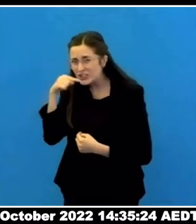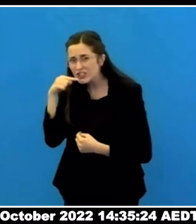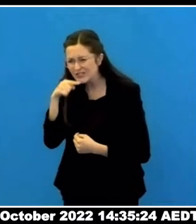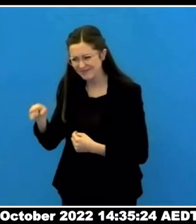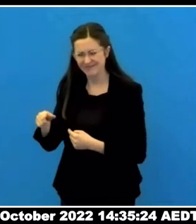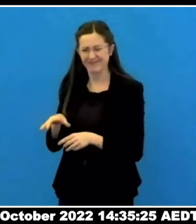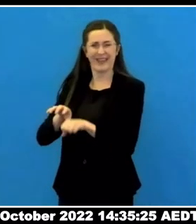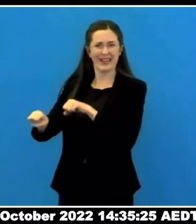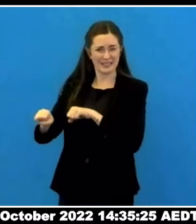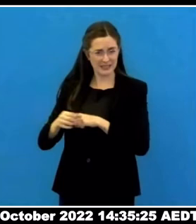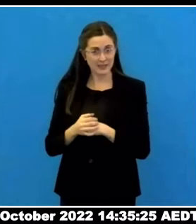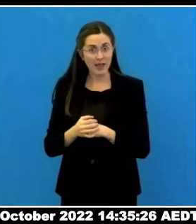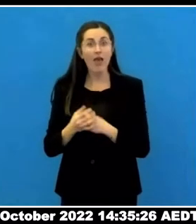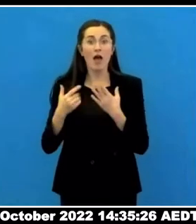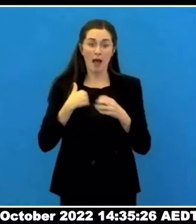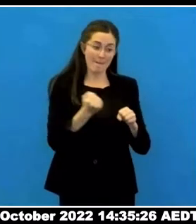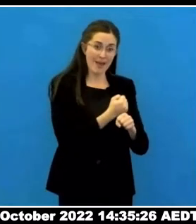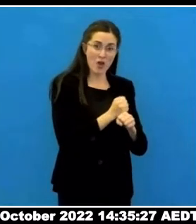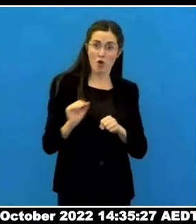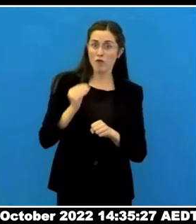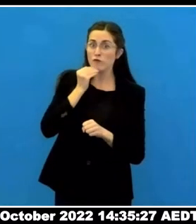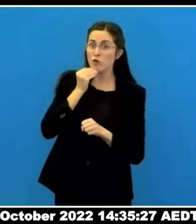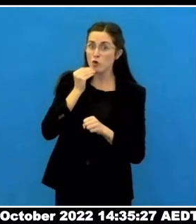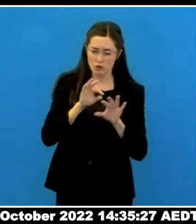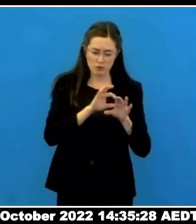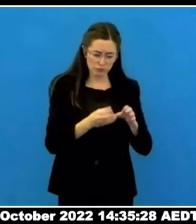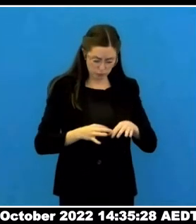I then prepare her liquid food which goes through her peg.